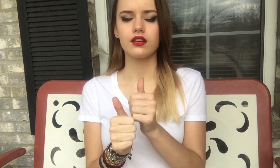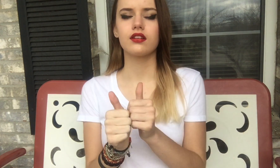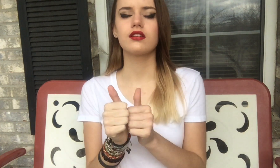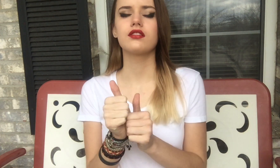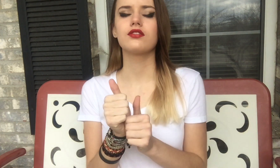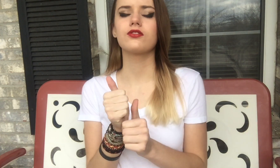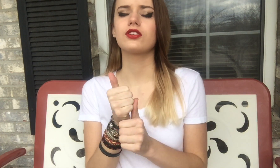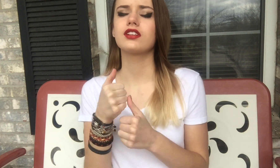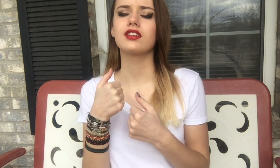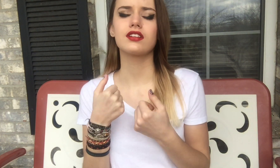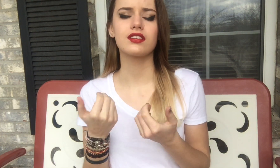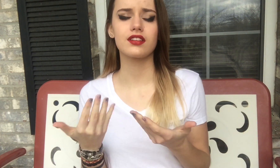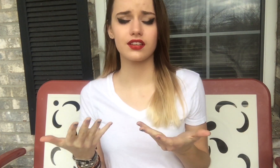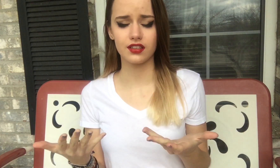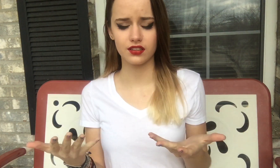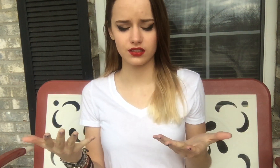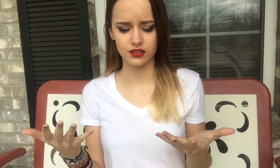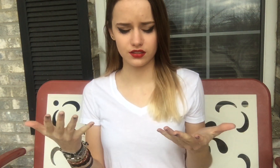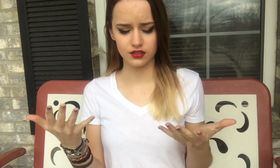Everything